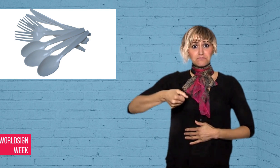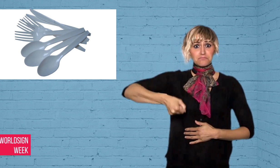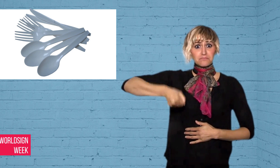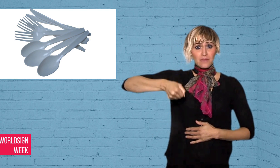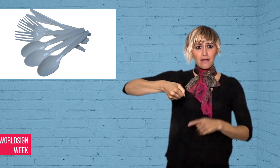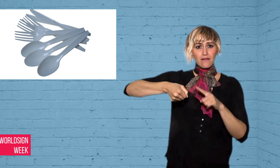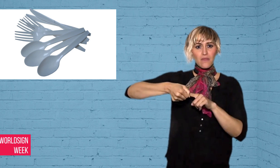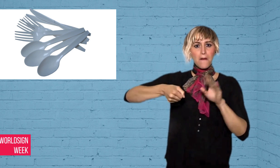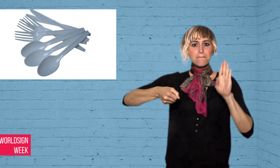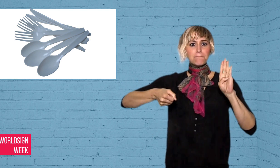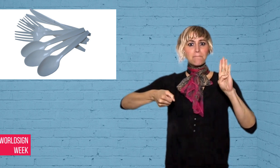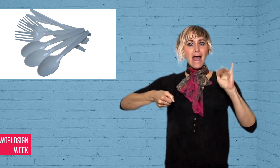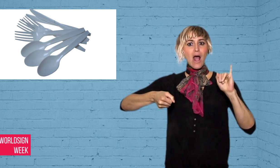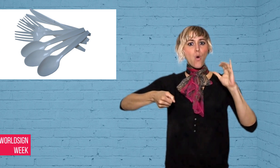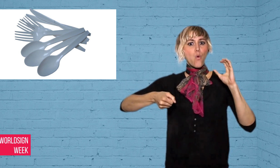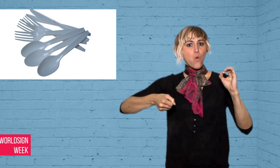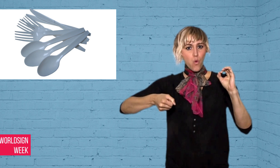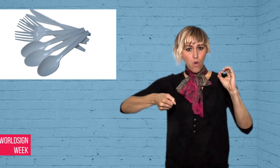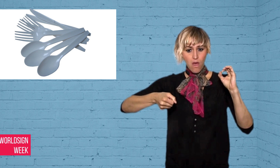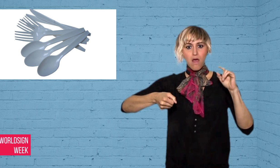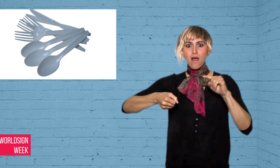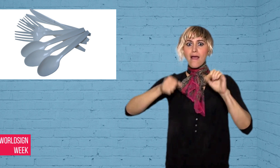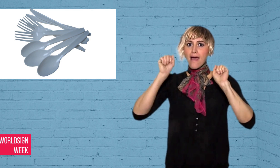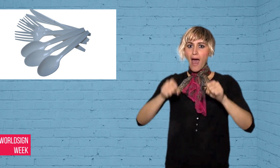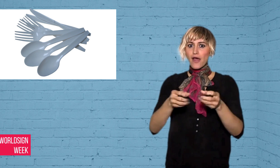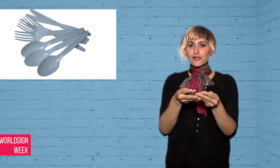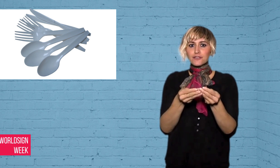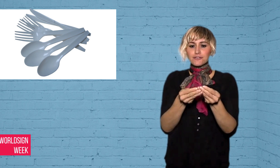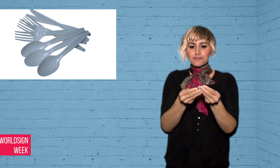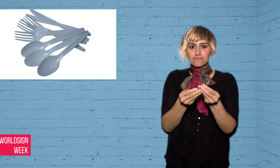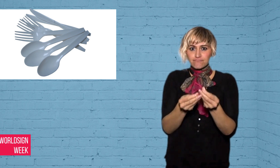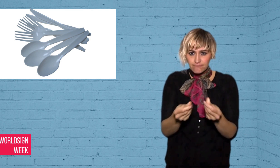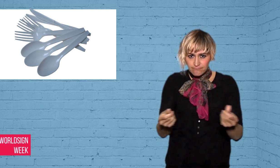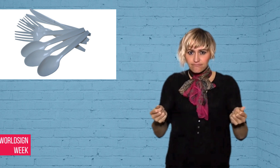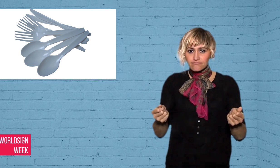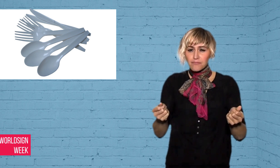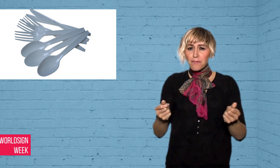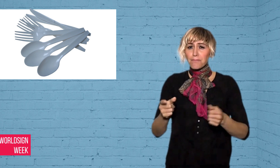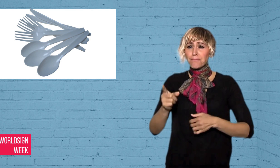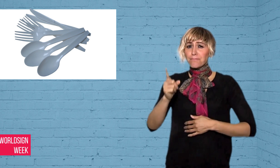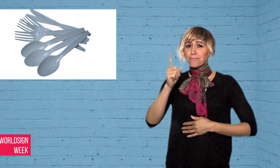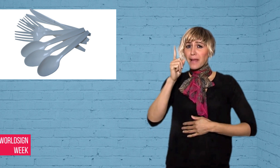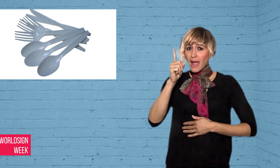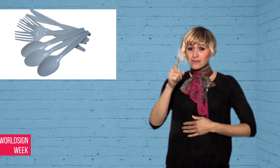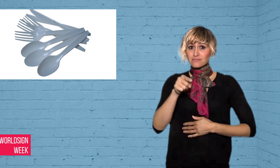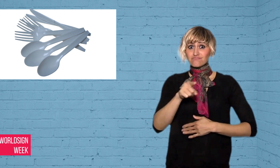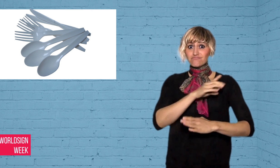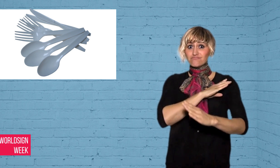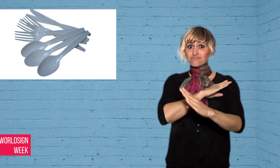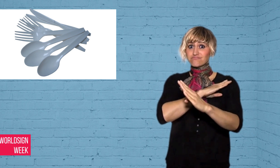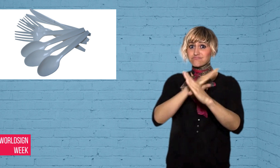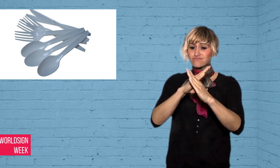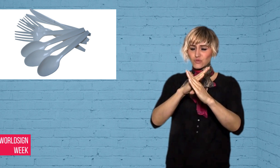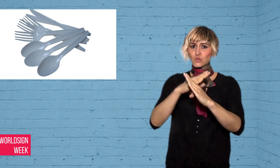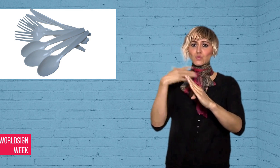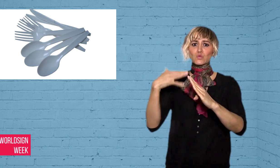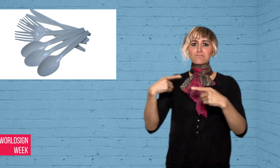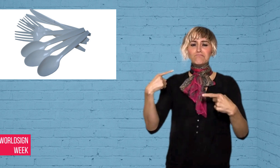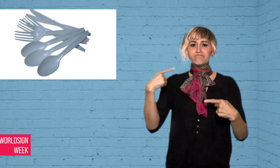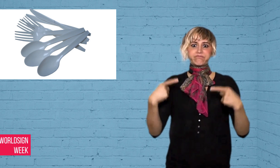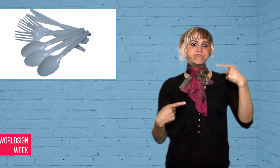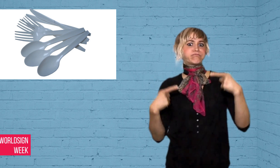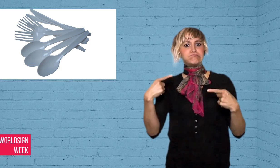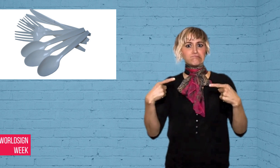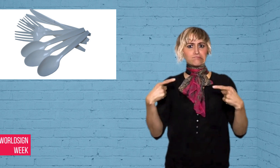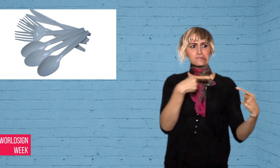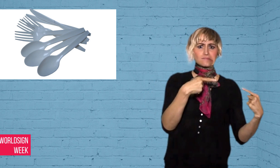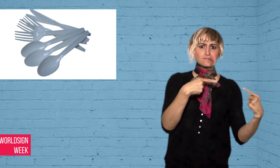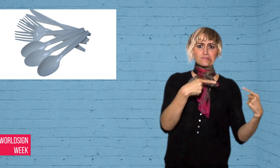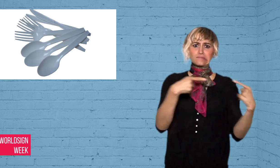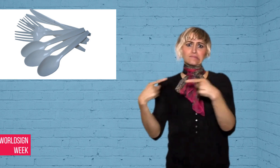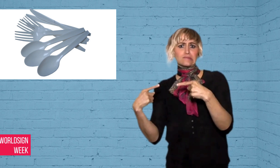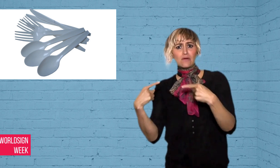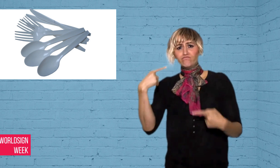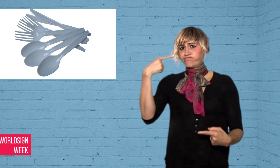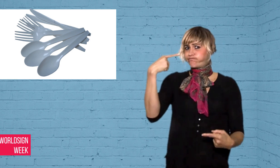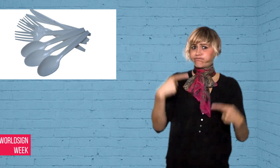replaced them with bio-sourced bags but this ban